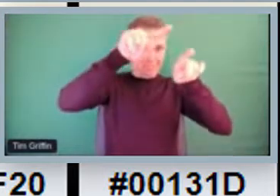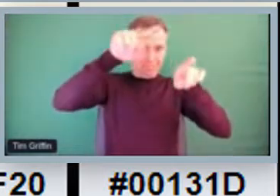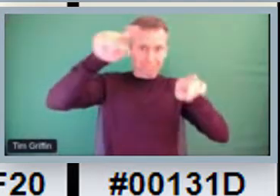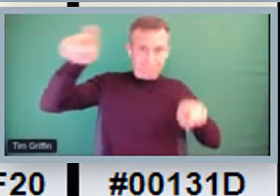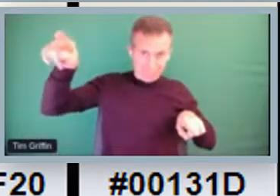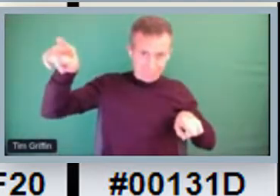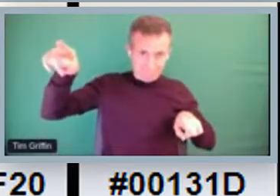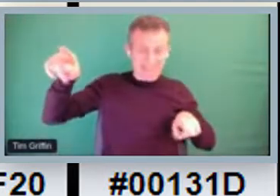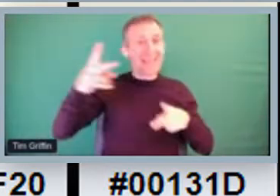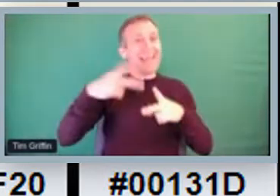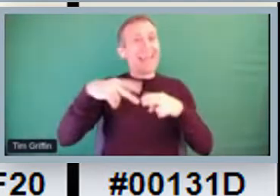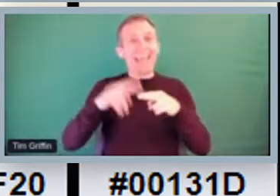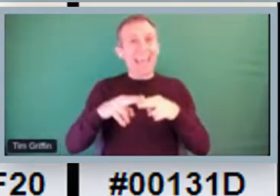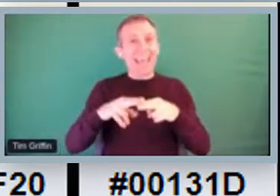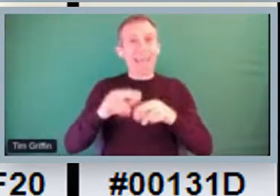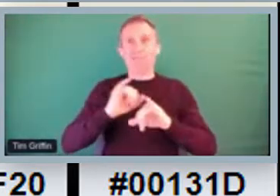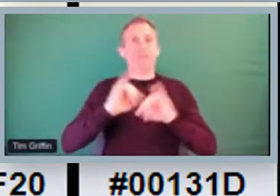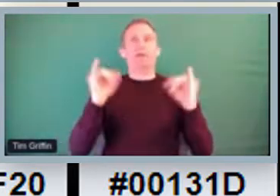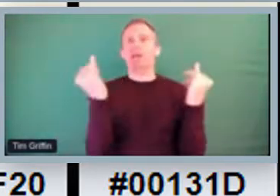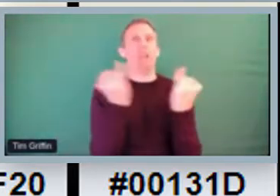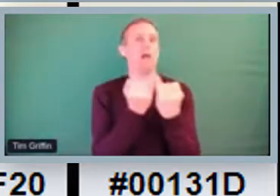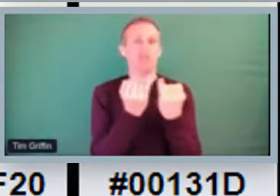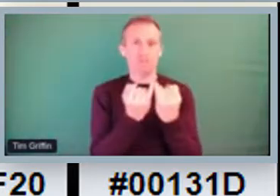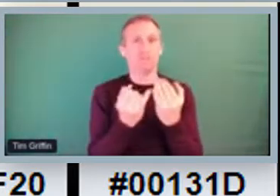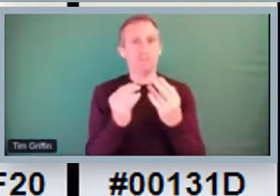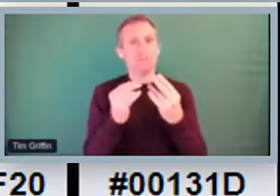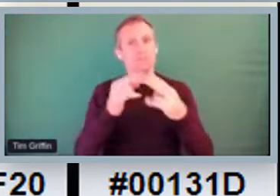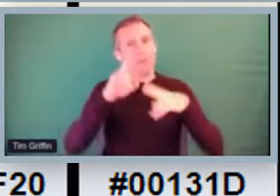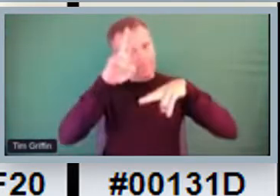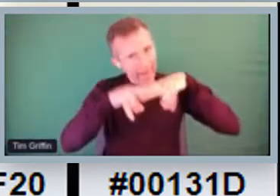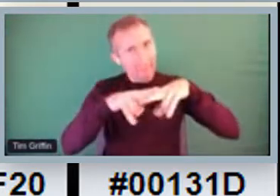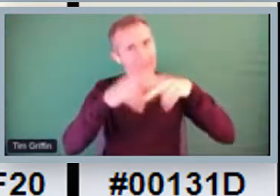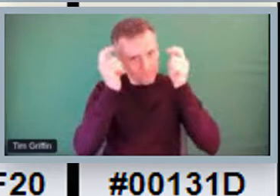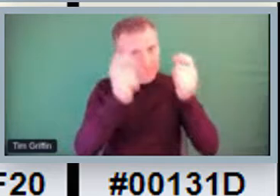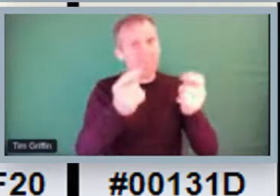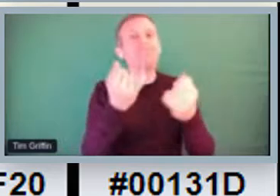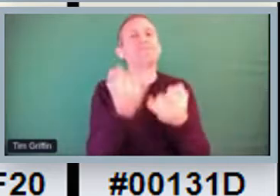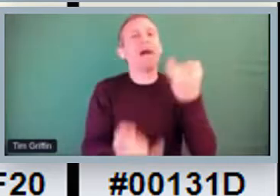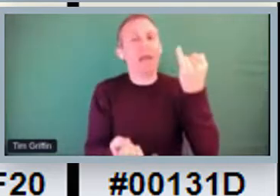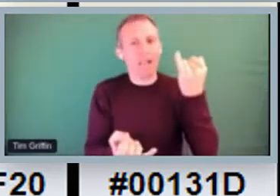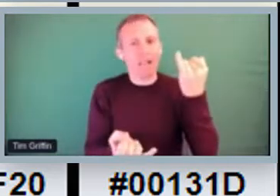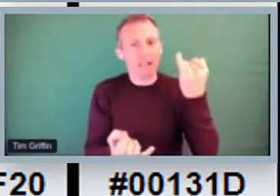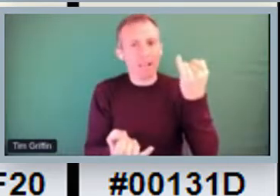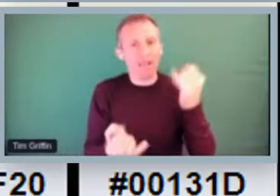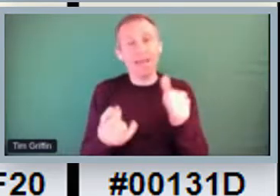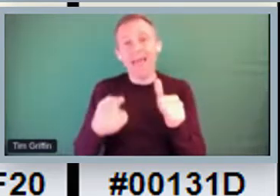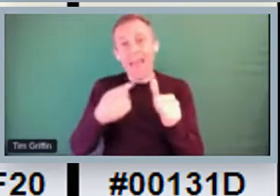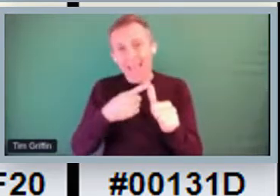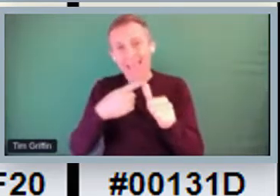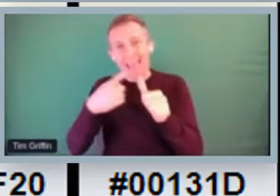G means it can only be used for graphical objects, AA means that as well as graphical